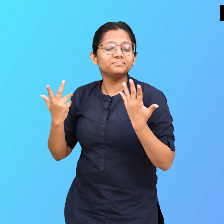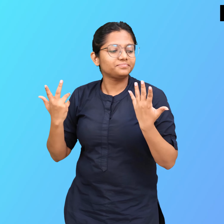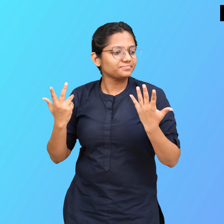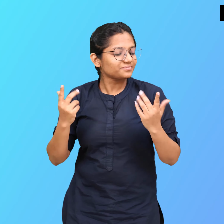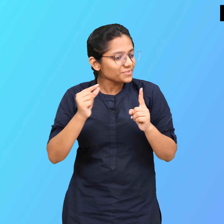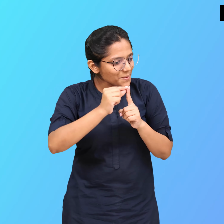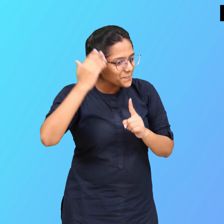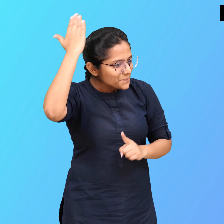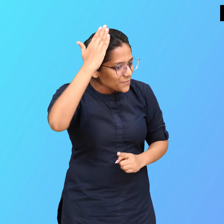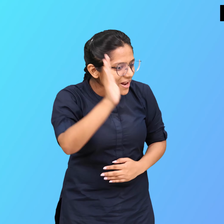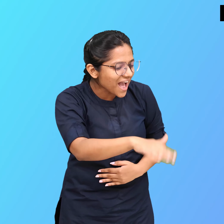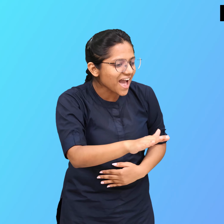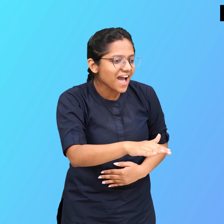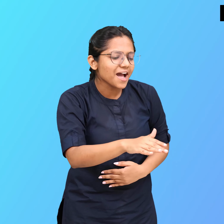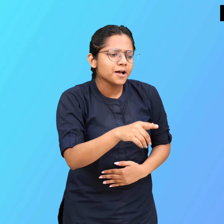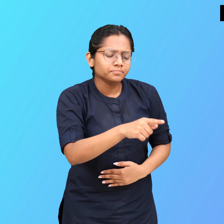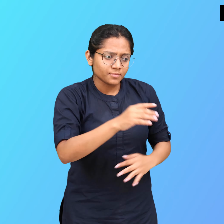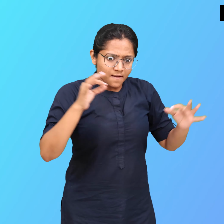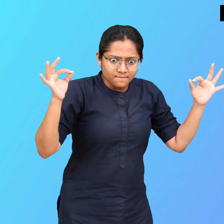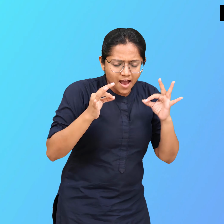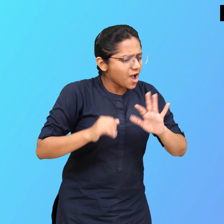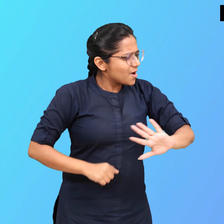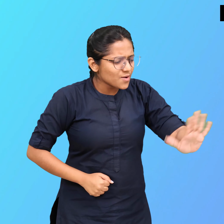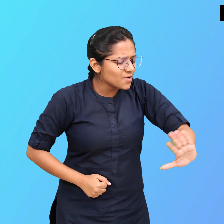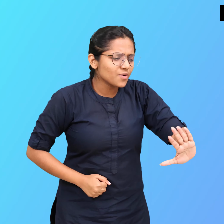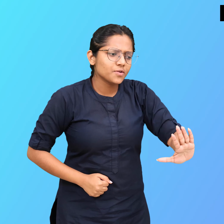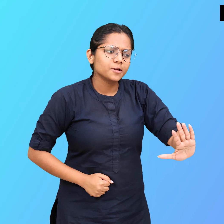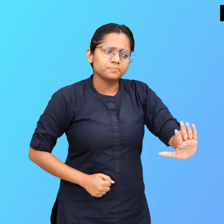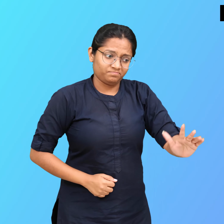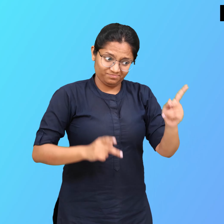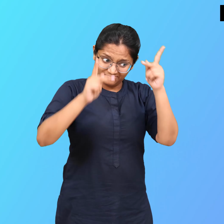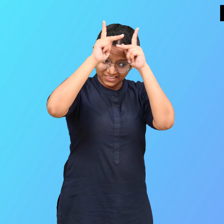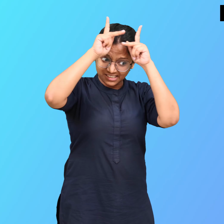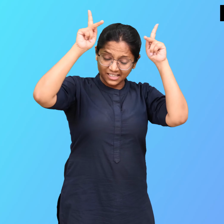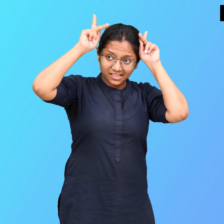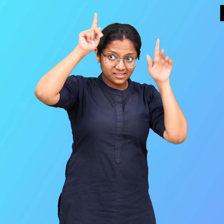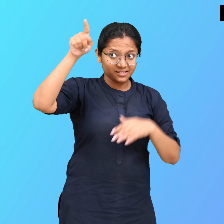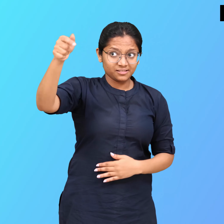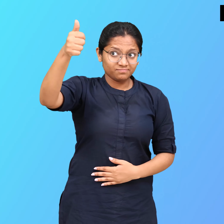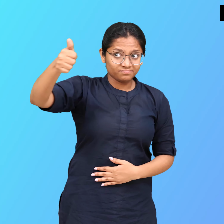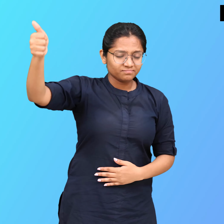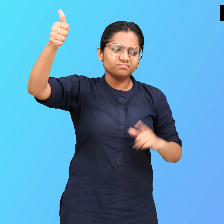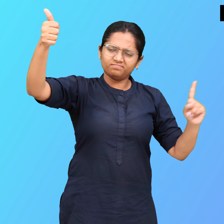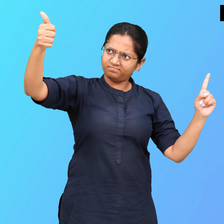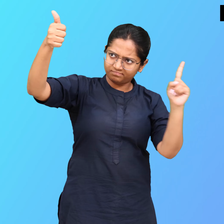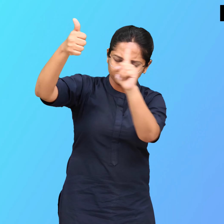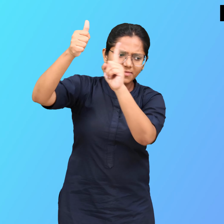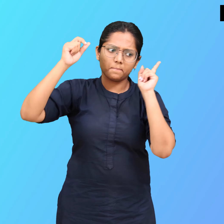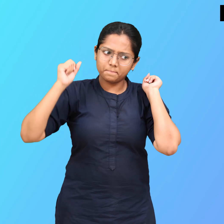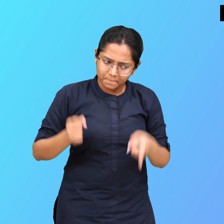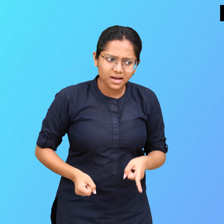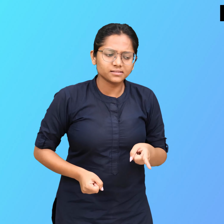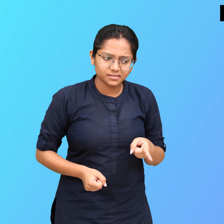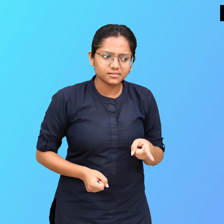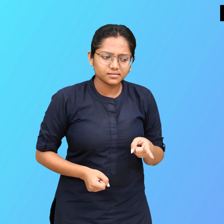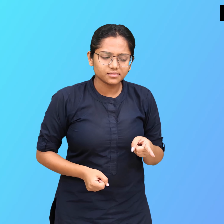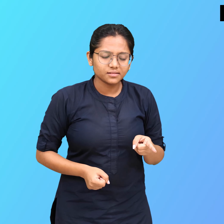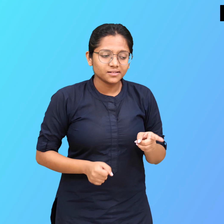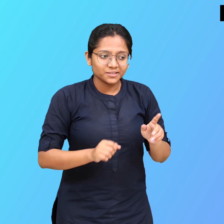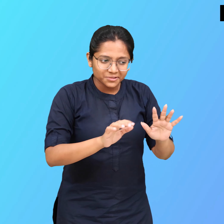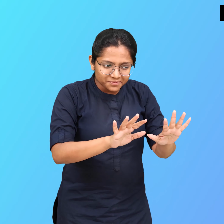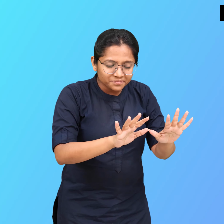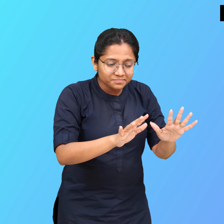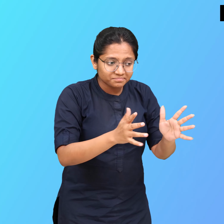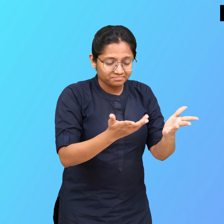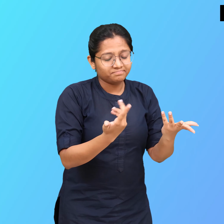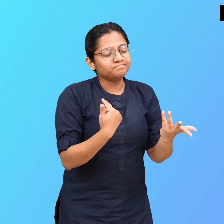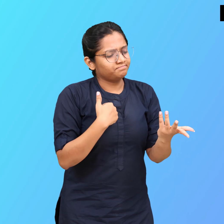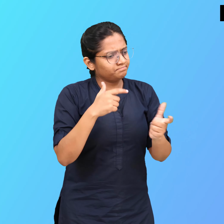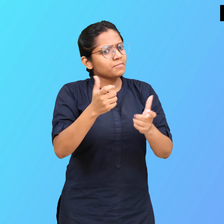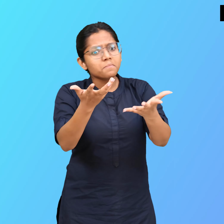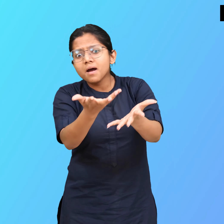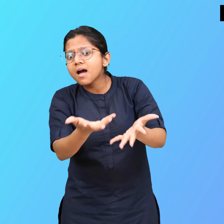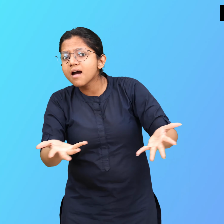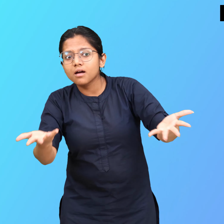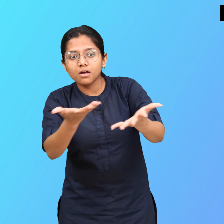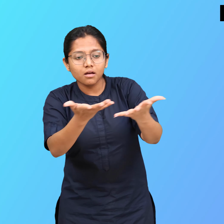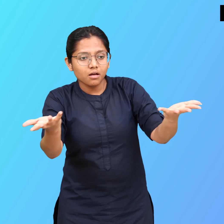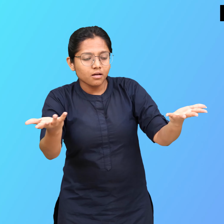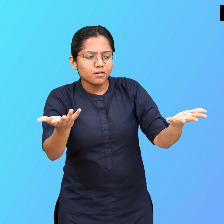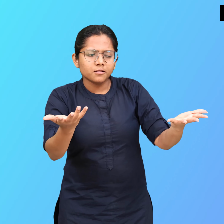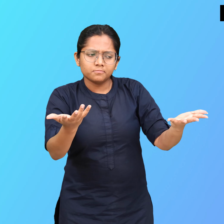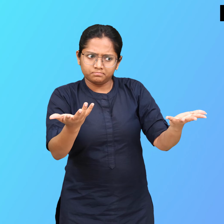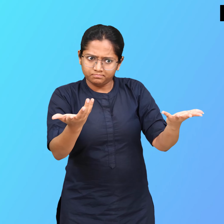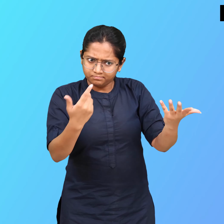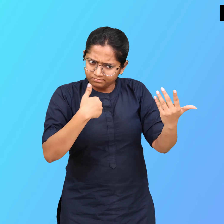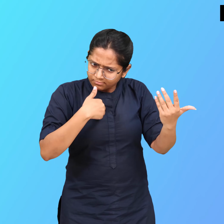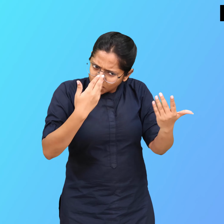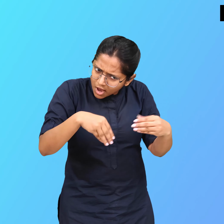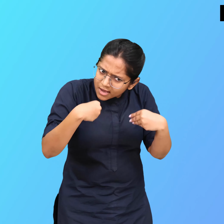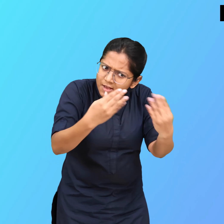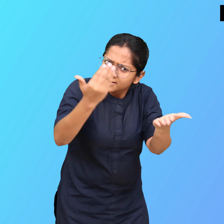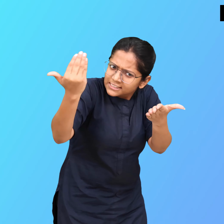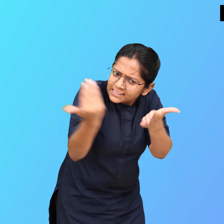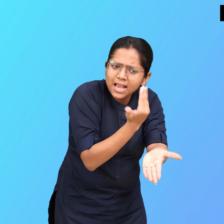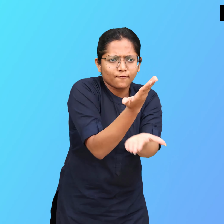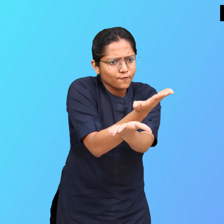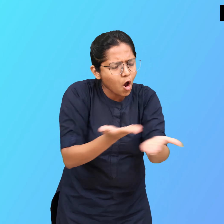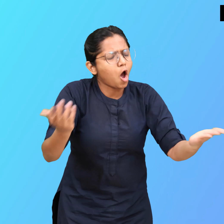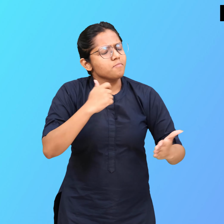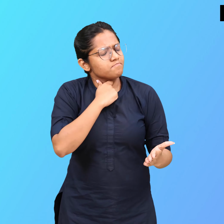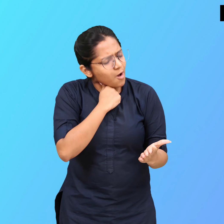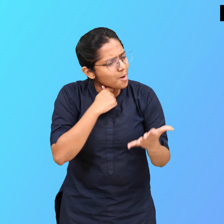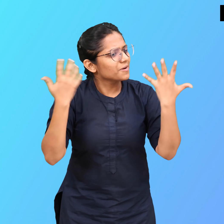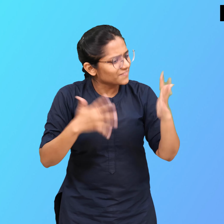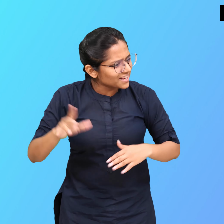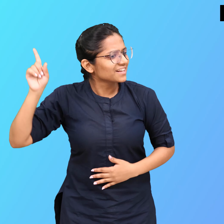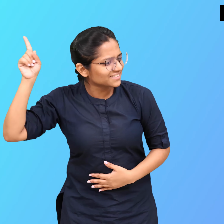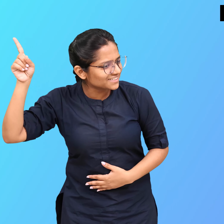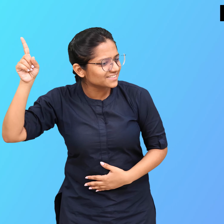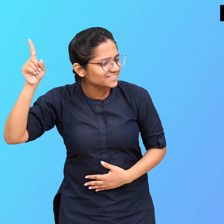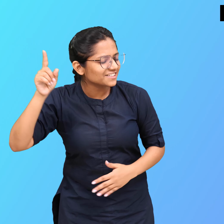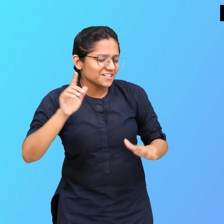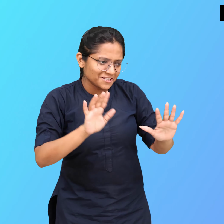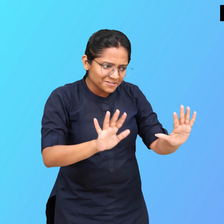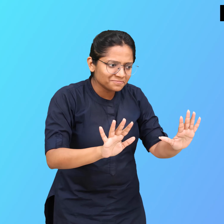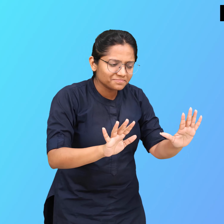The angel said, ‘Paul, don’t be afraid! You must stand before Caesar. And God has given you this promise: He will save the lives of all those sailing with you.’